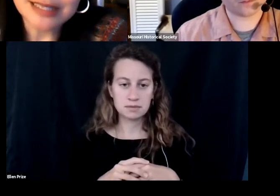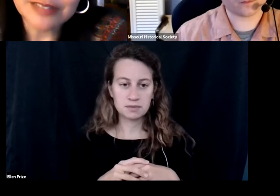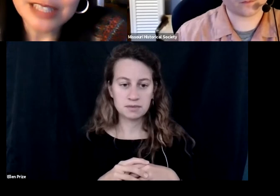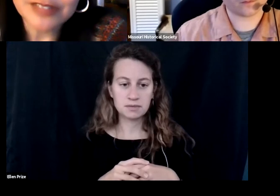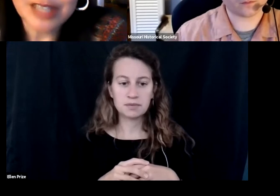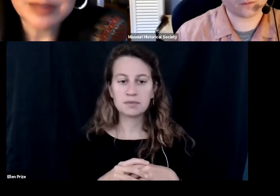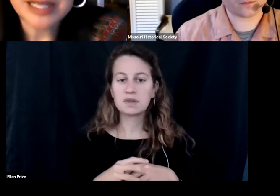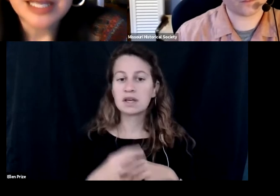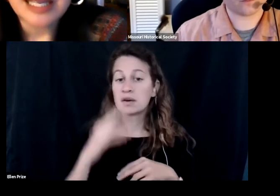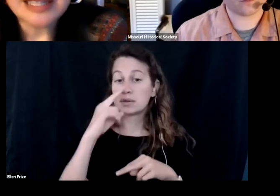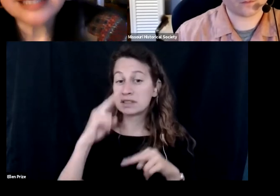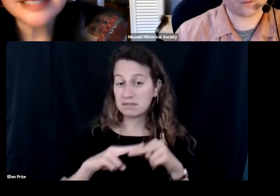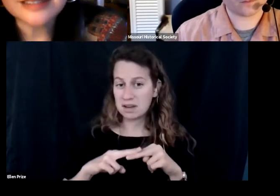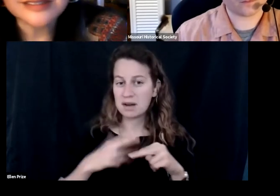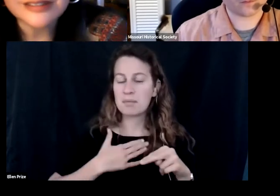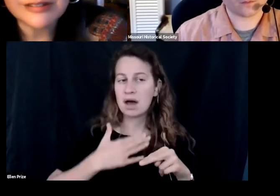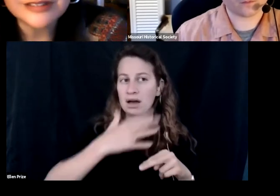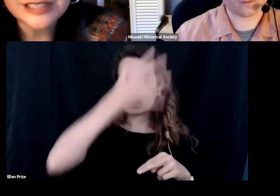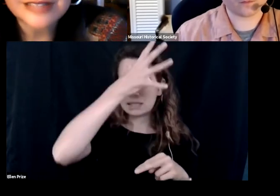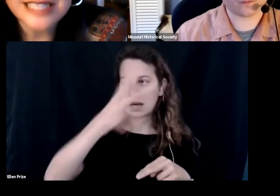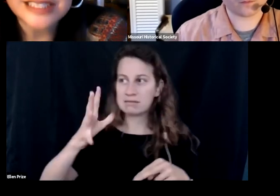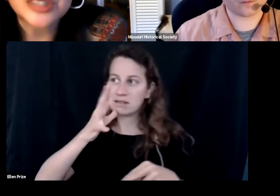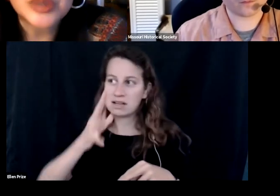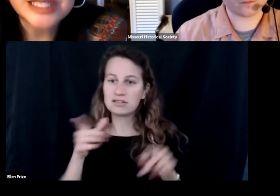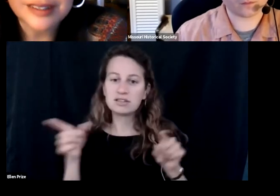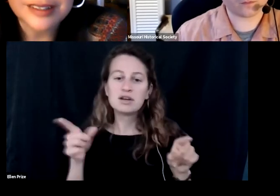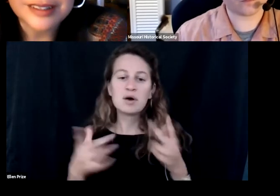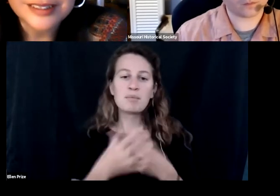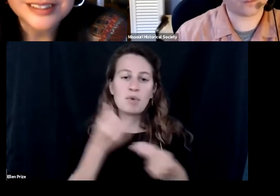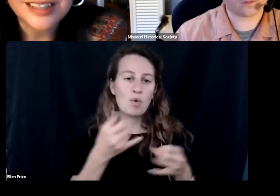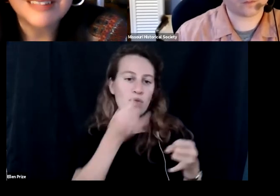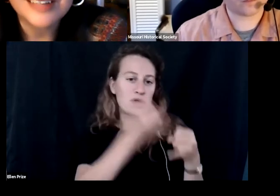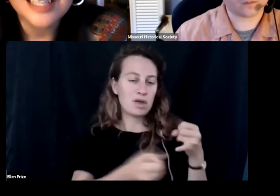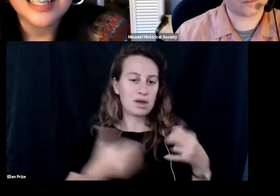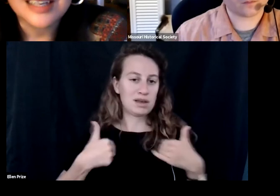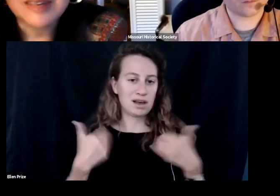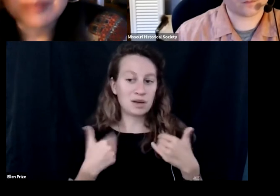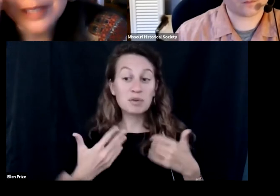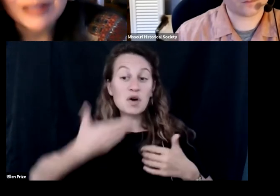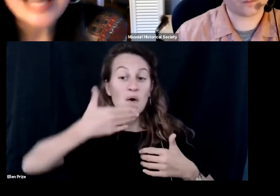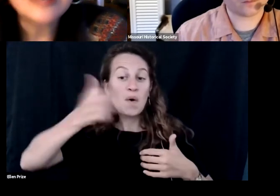lemonade and cookies. There's a question about how did your